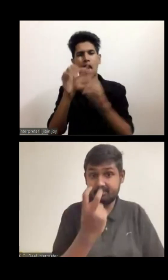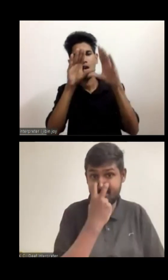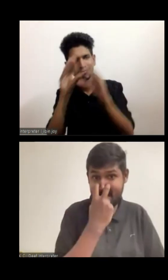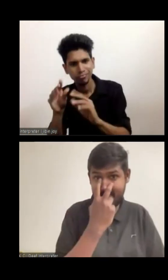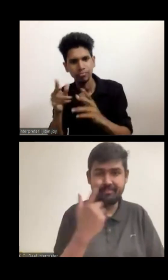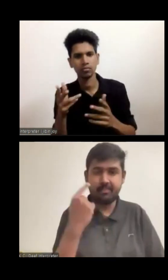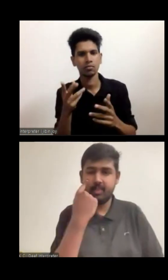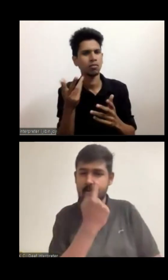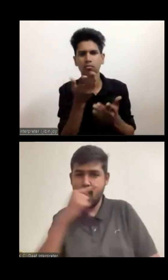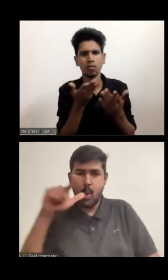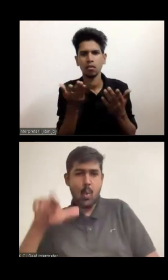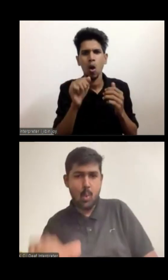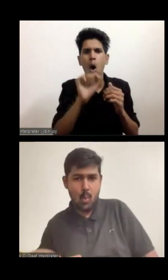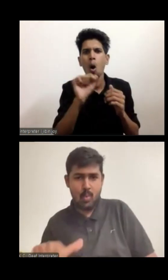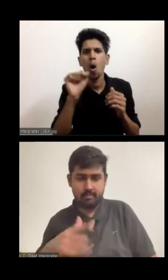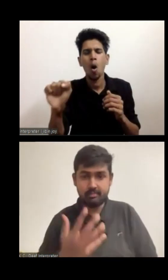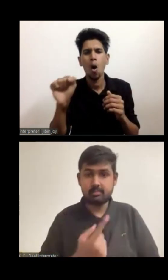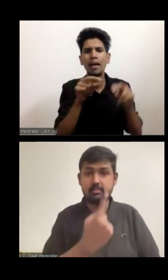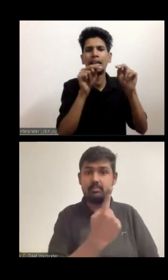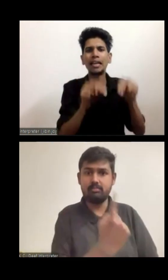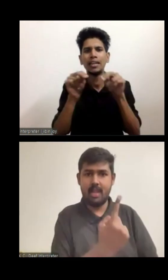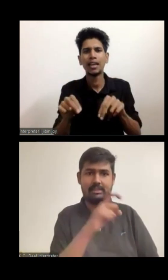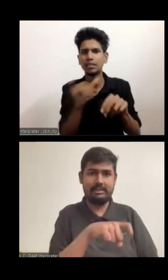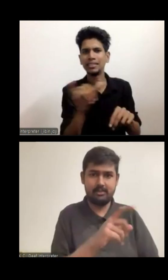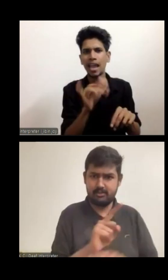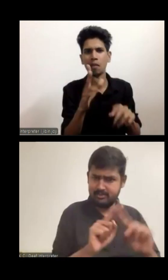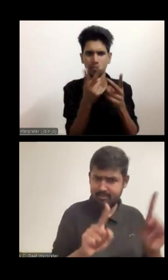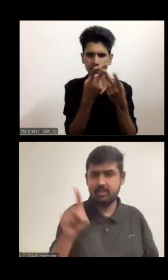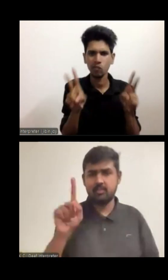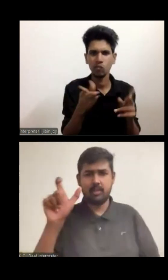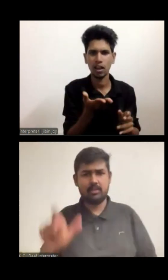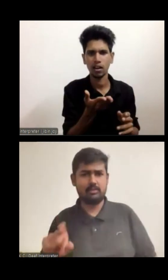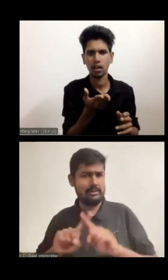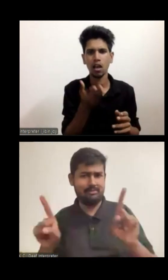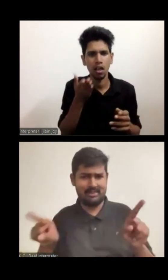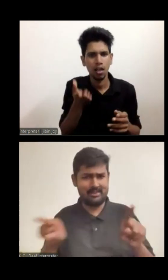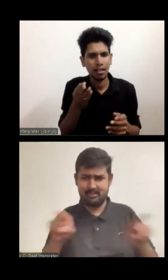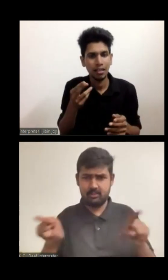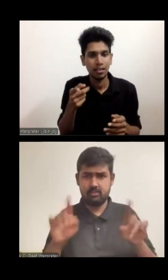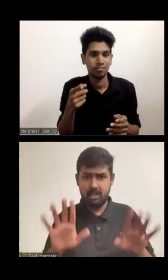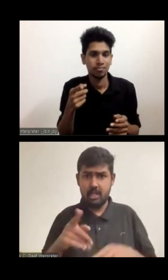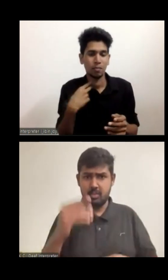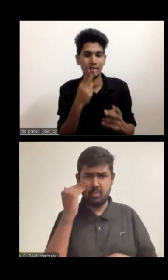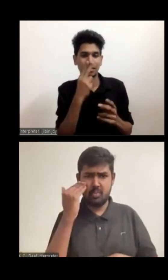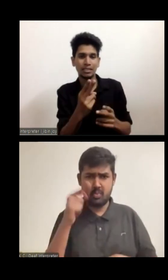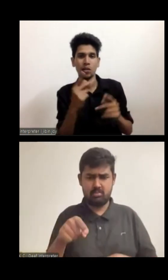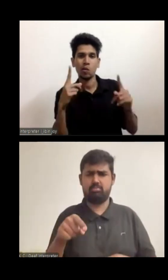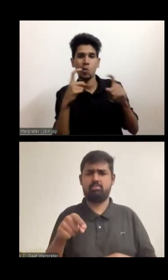Kind of causing this... Complexity or the problem... You know... In terms of... How to make things accessible... Now... What we are doing...